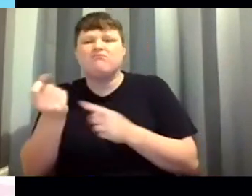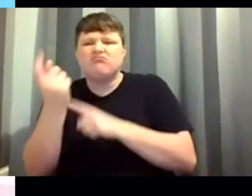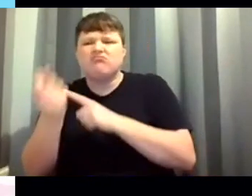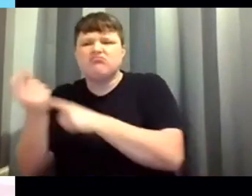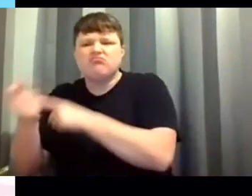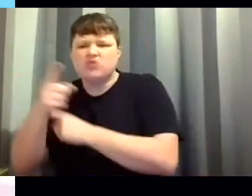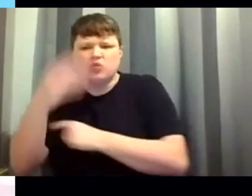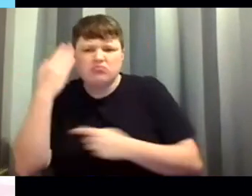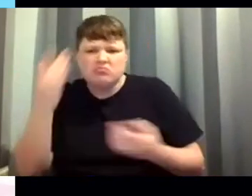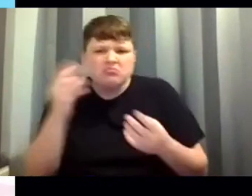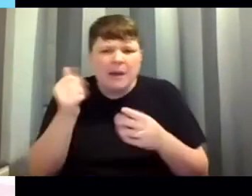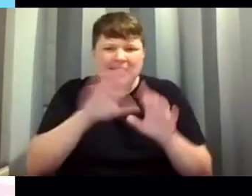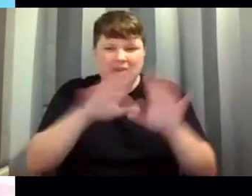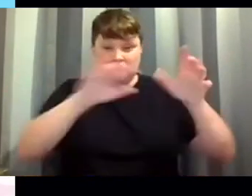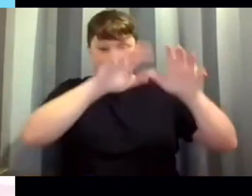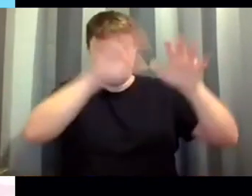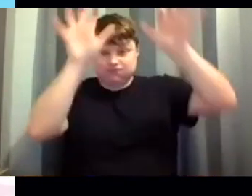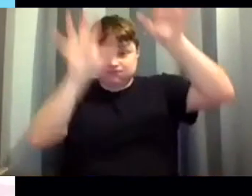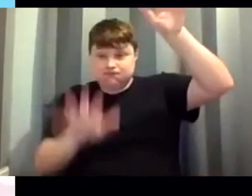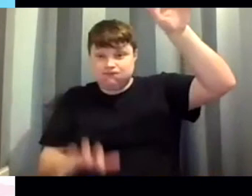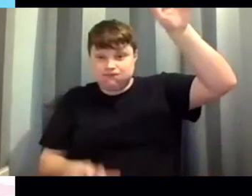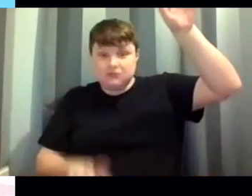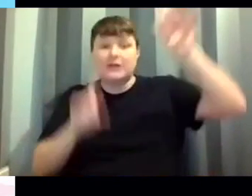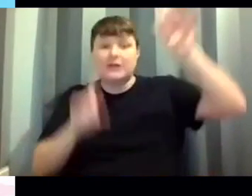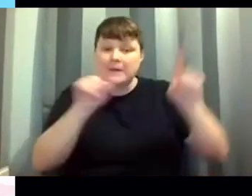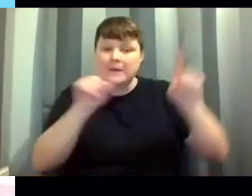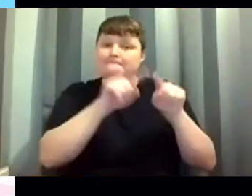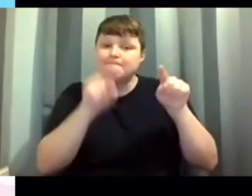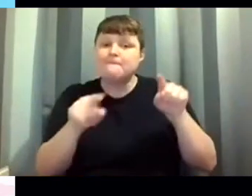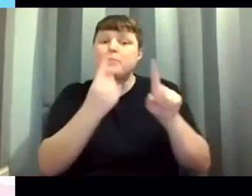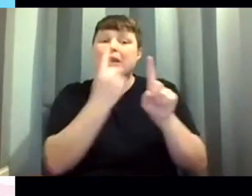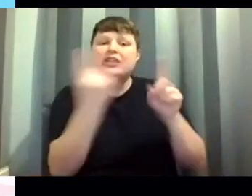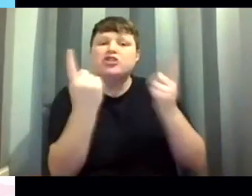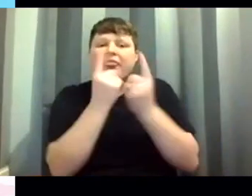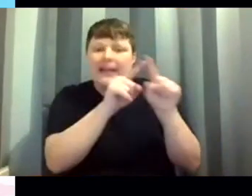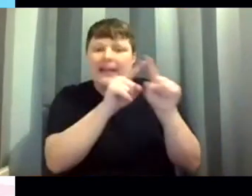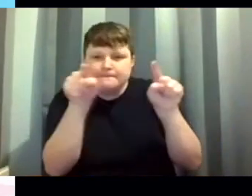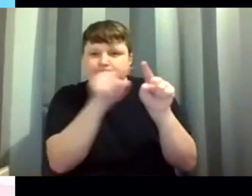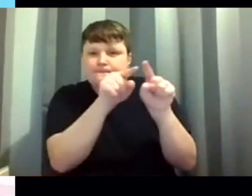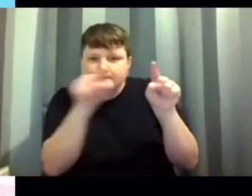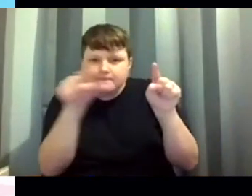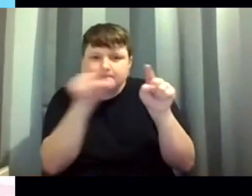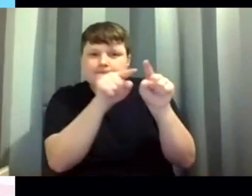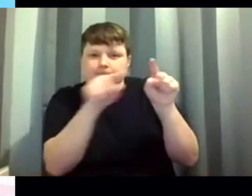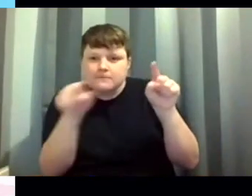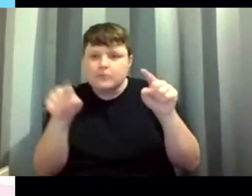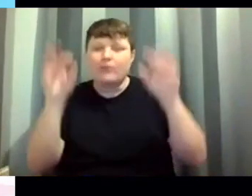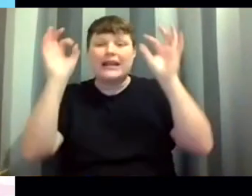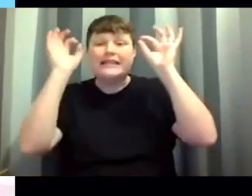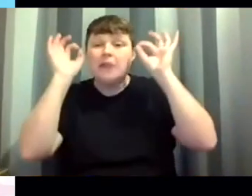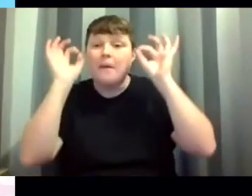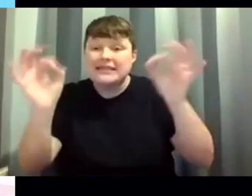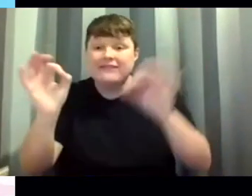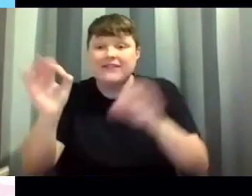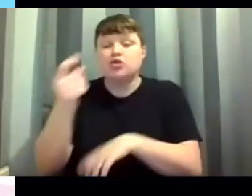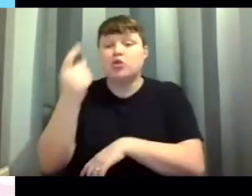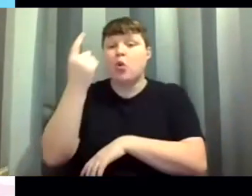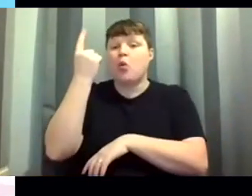to go into the list but I want to say that each of those is specific to one source of dysphoria